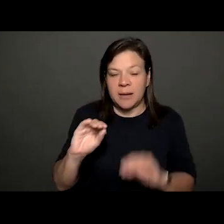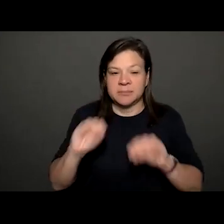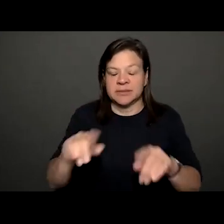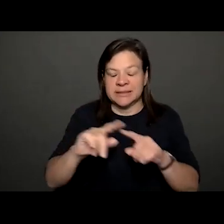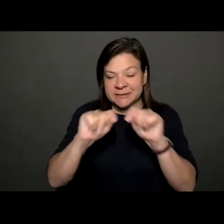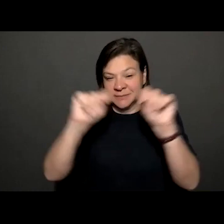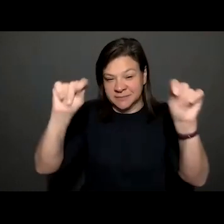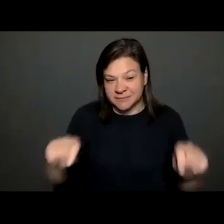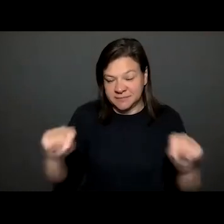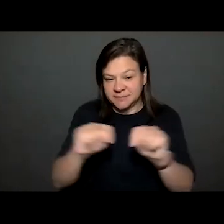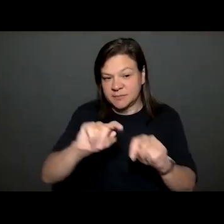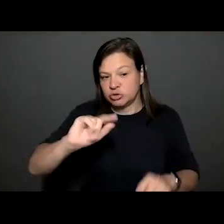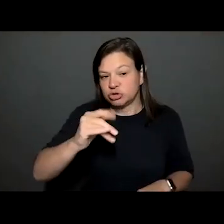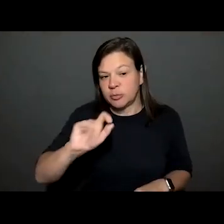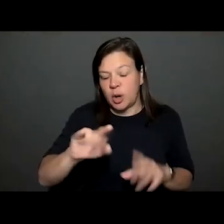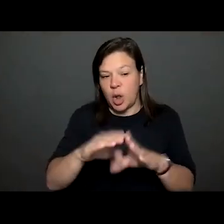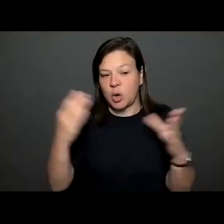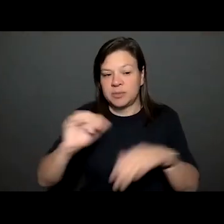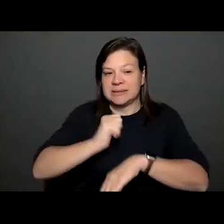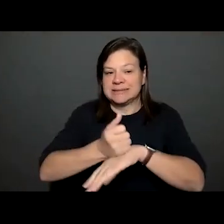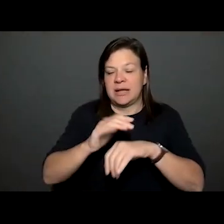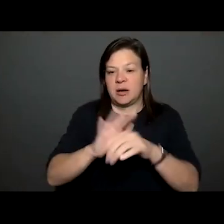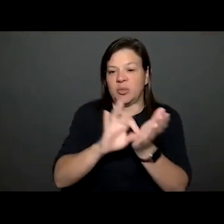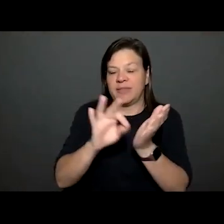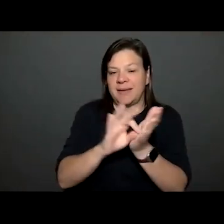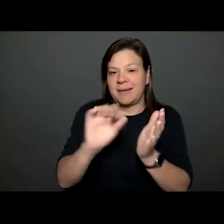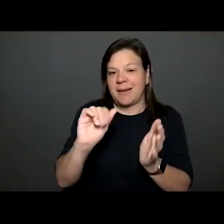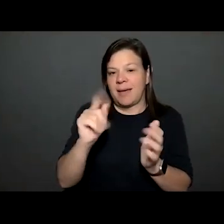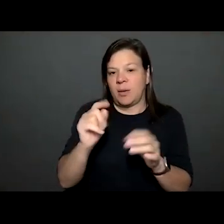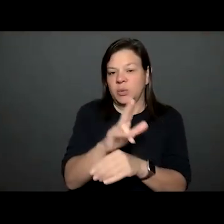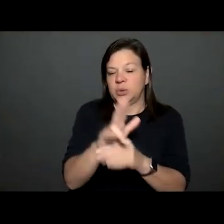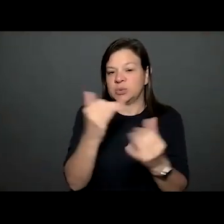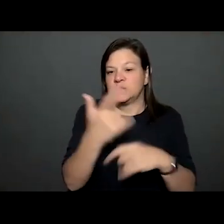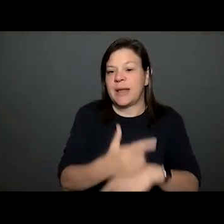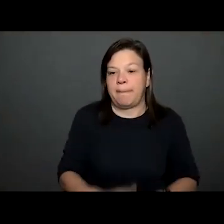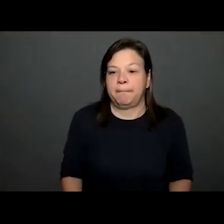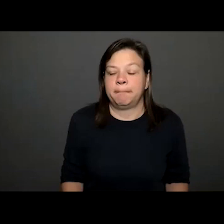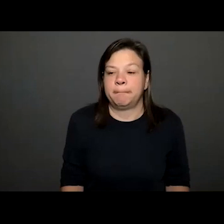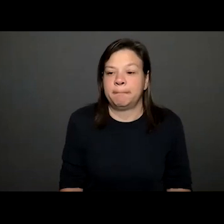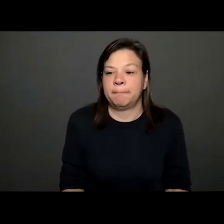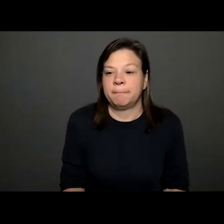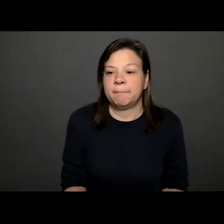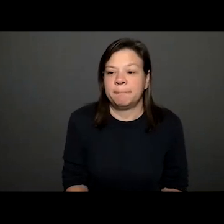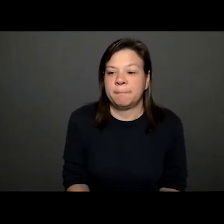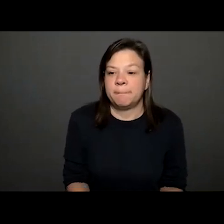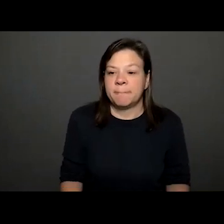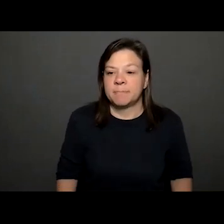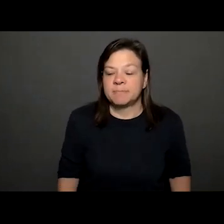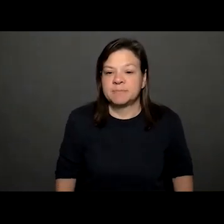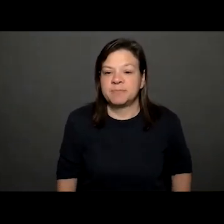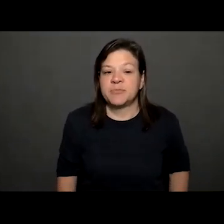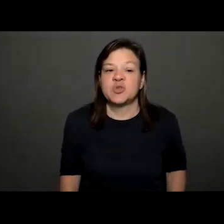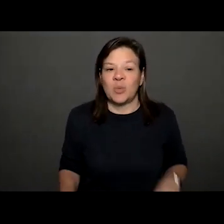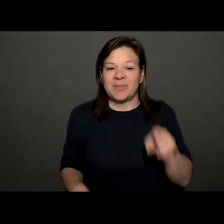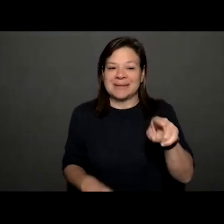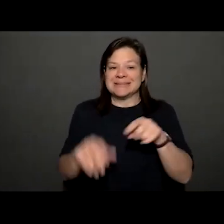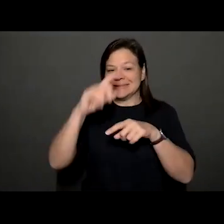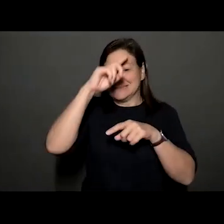TODAY WE'LL BE CREATING A SUMMER CAMP OBJECT AND